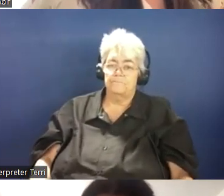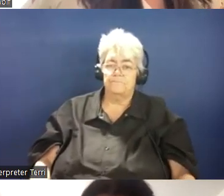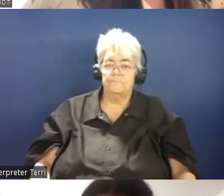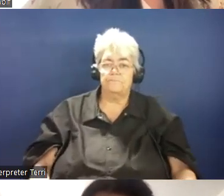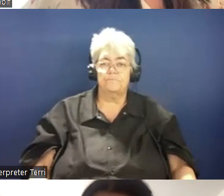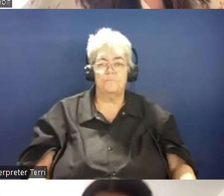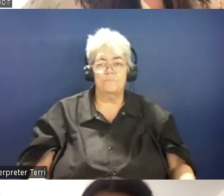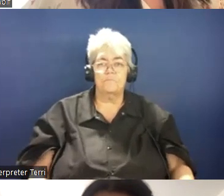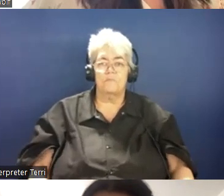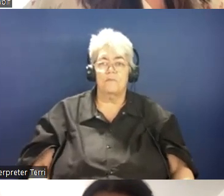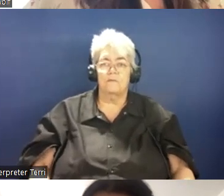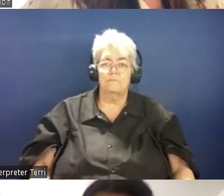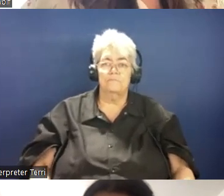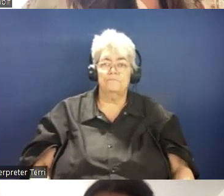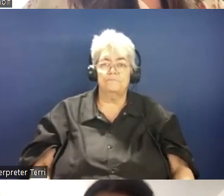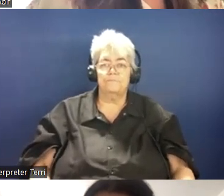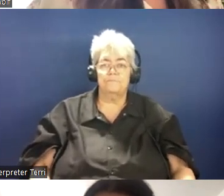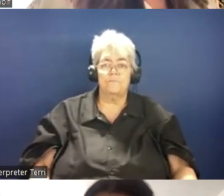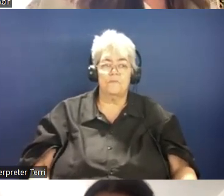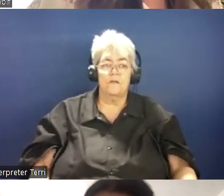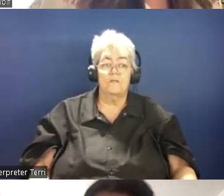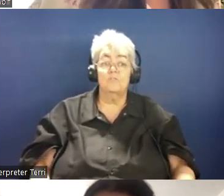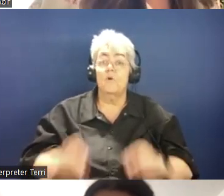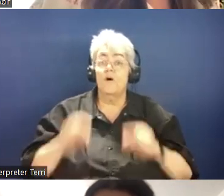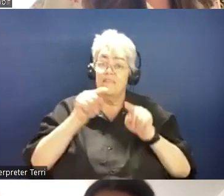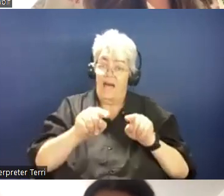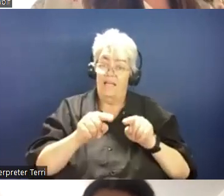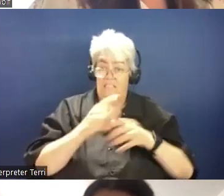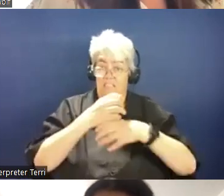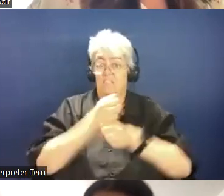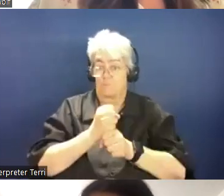So, that is a summary of the gun legislation that happened in 2023.